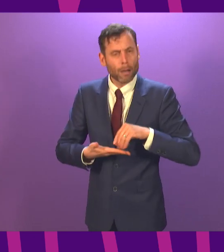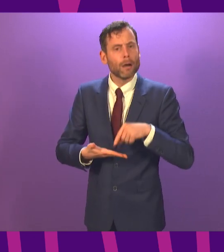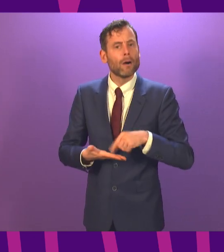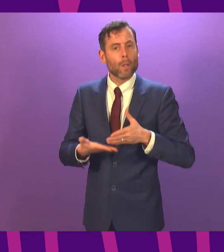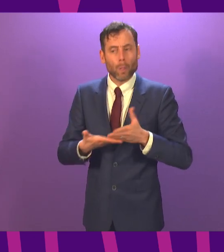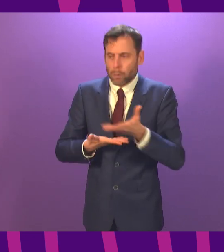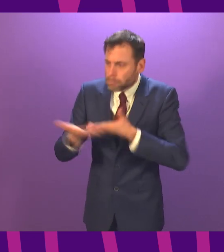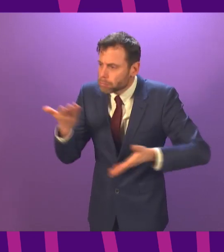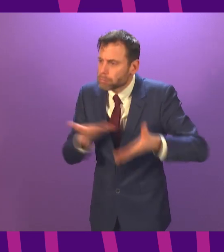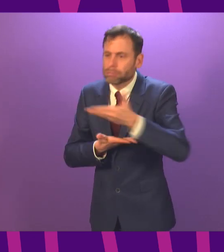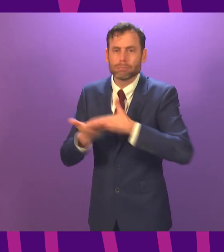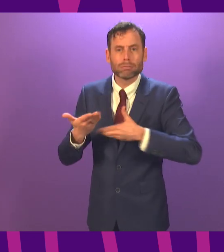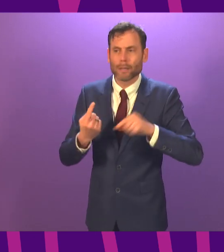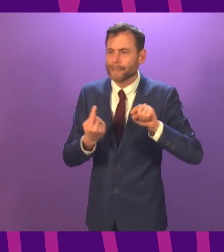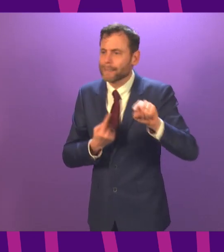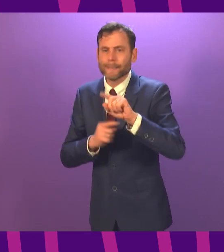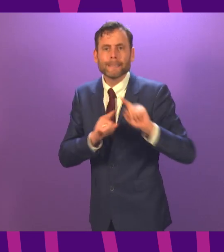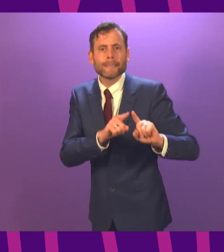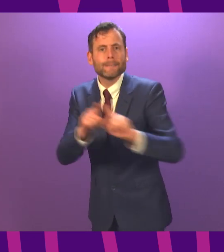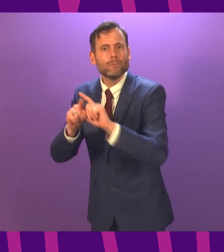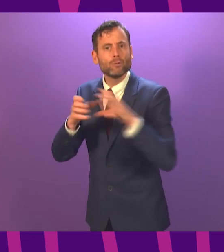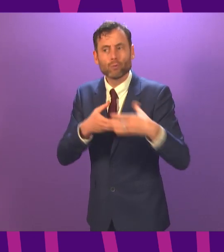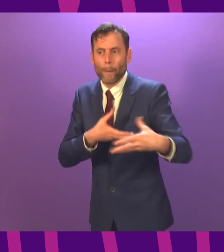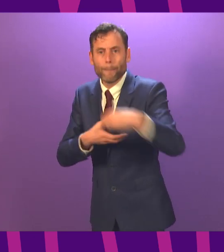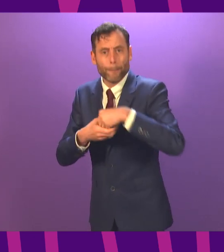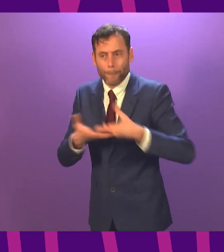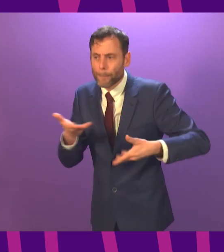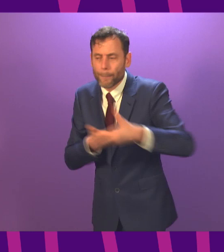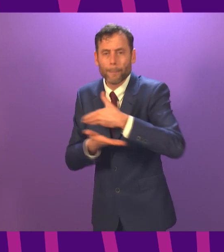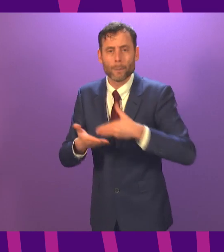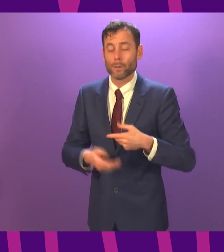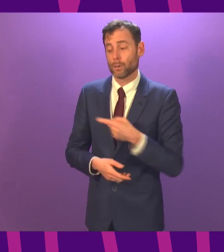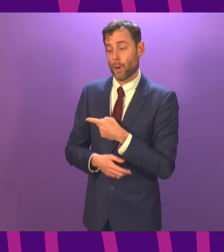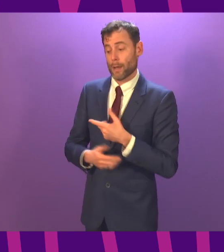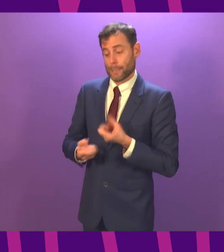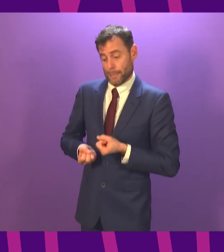and their carers. Pre-Covid, estimated annual spend on dementia by health and social care